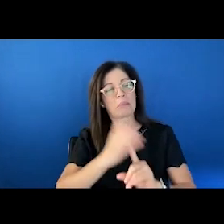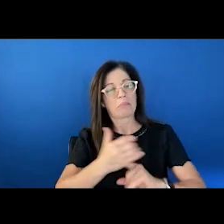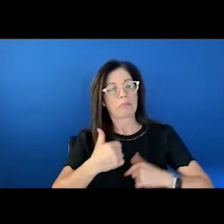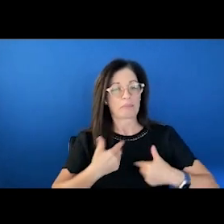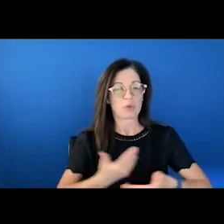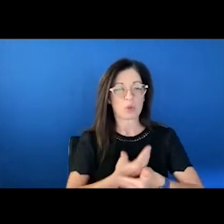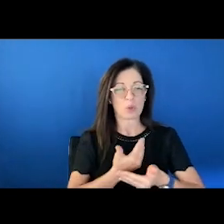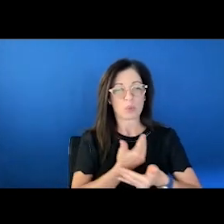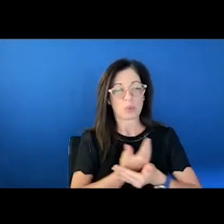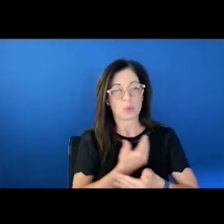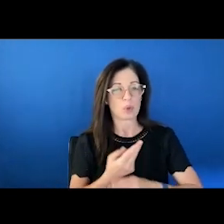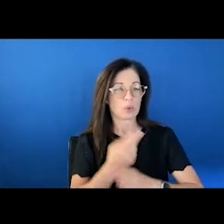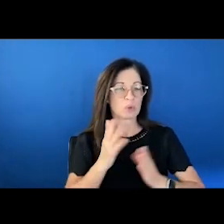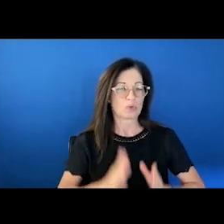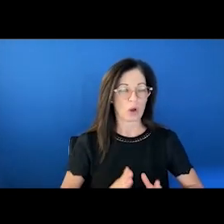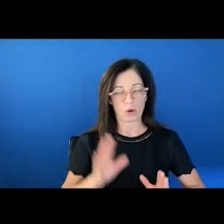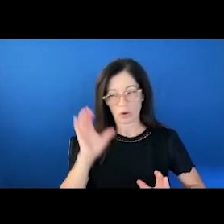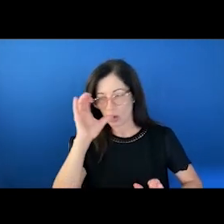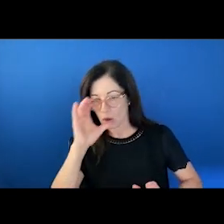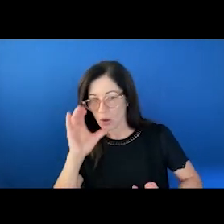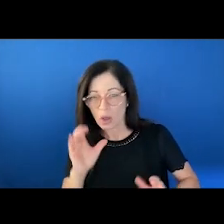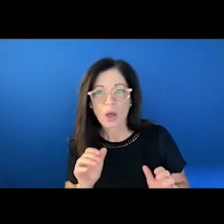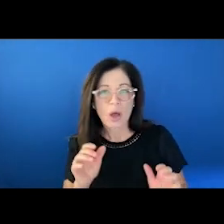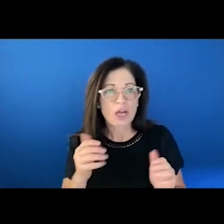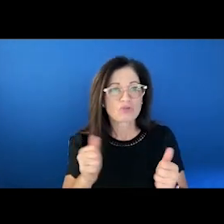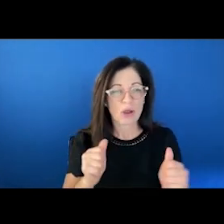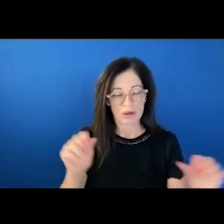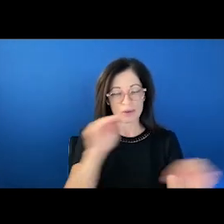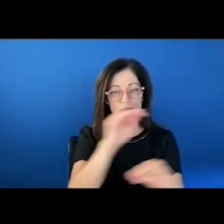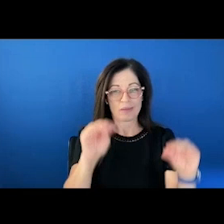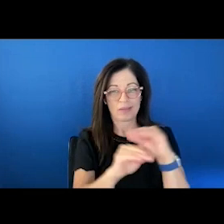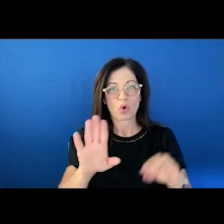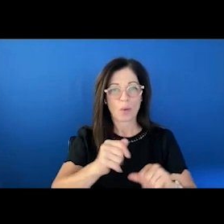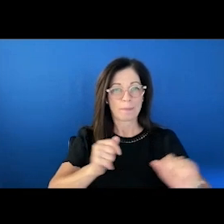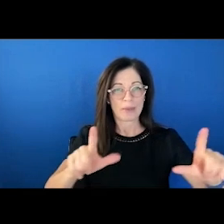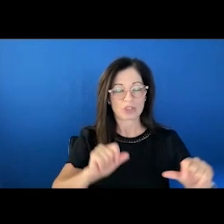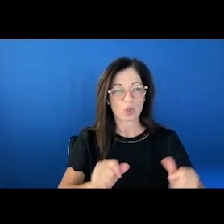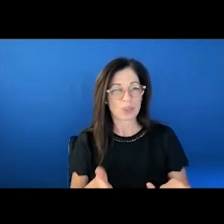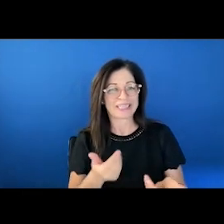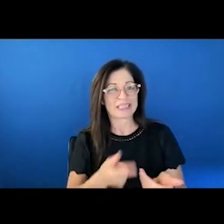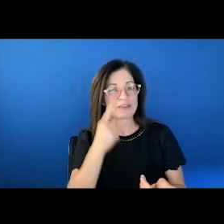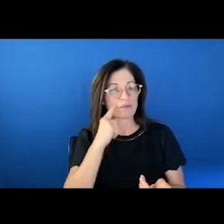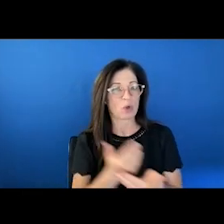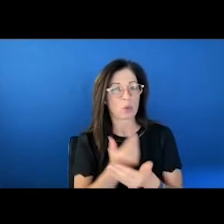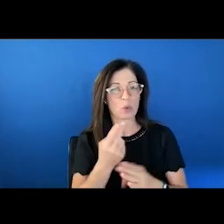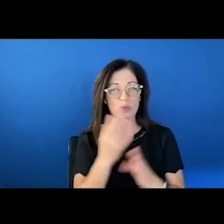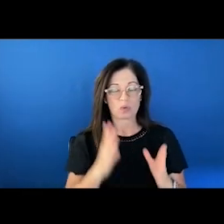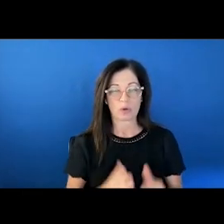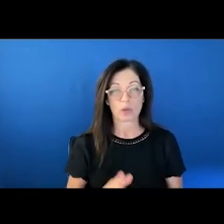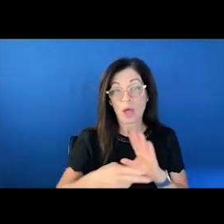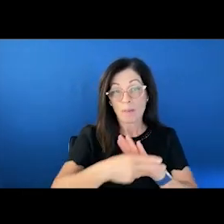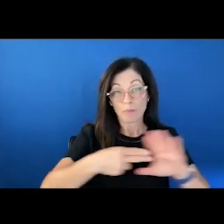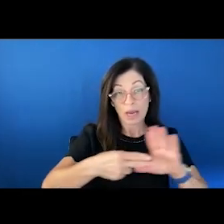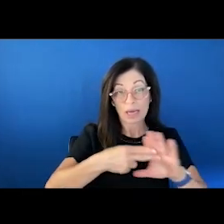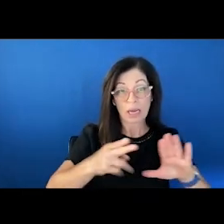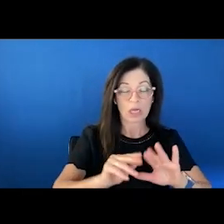minimal effort, try to reconfigure your pages. Branding should be clear and consistent. Make